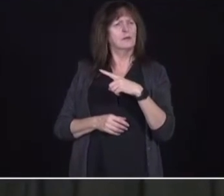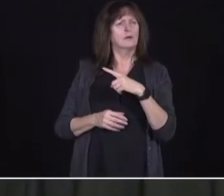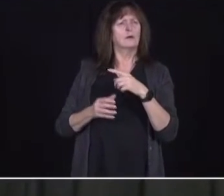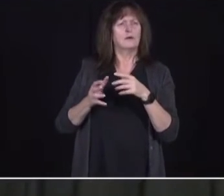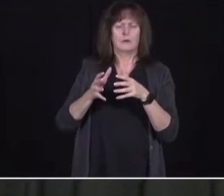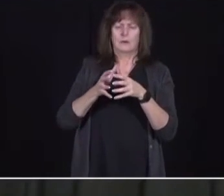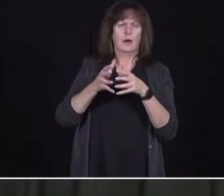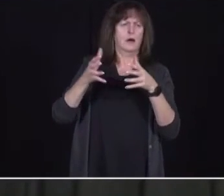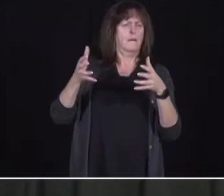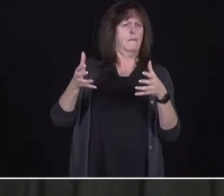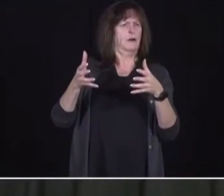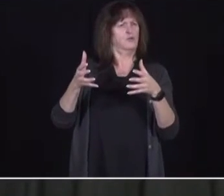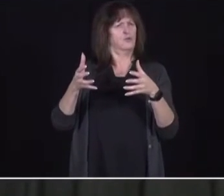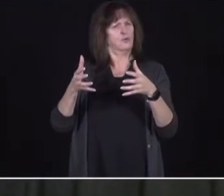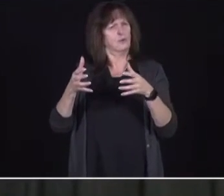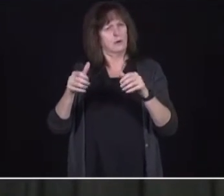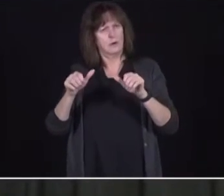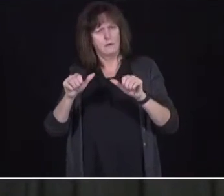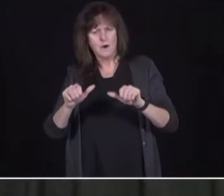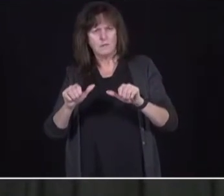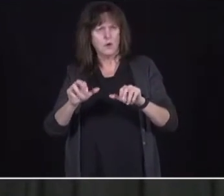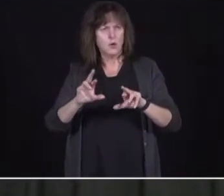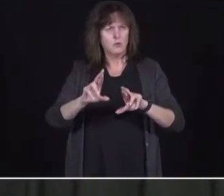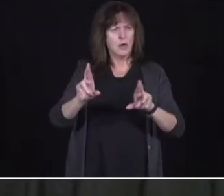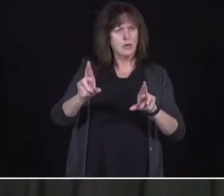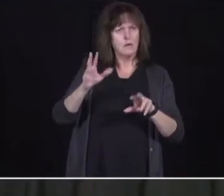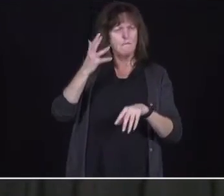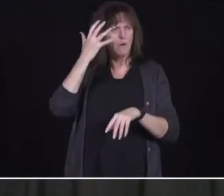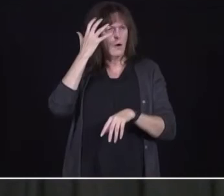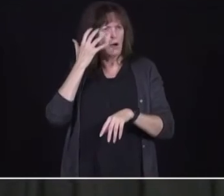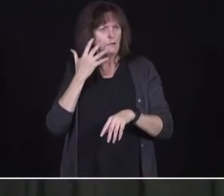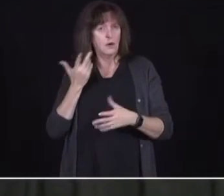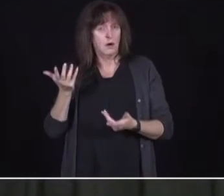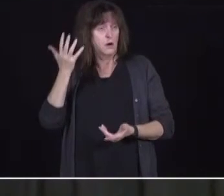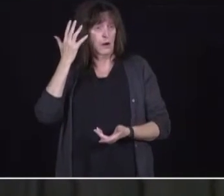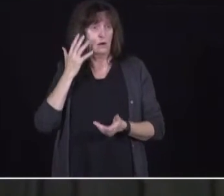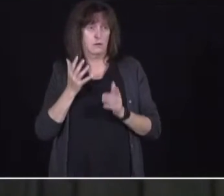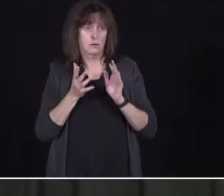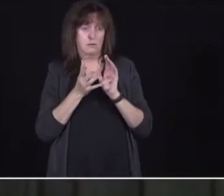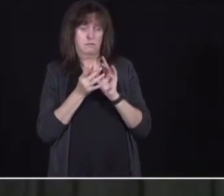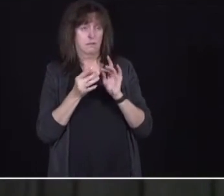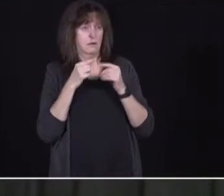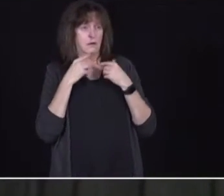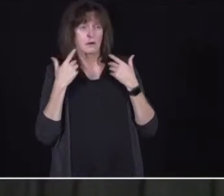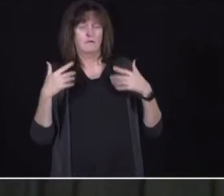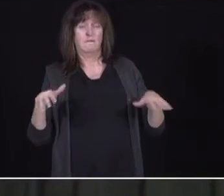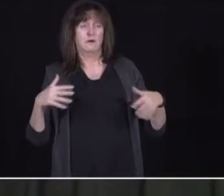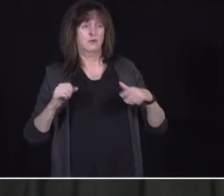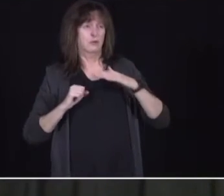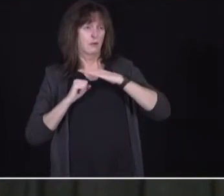Thank you very much. First question on capacity, prePremier. The hospital is said they will move ICU